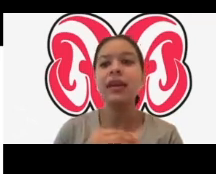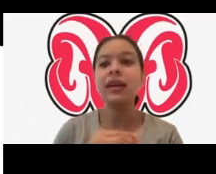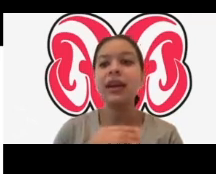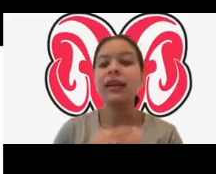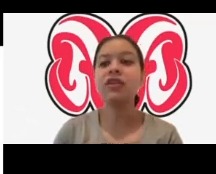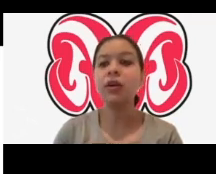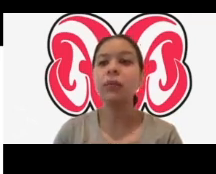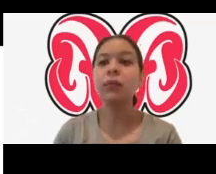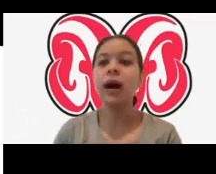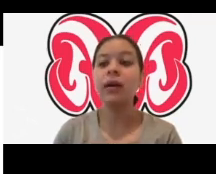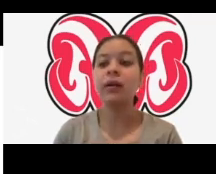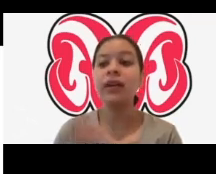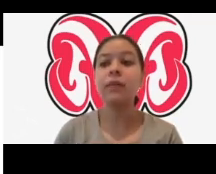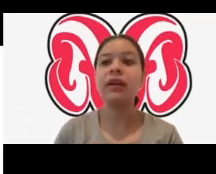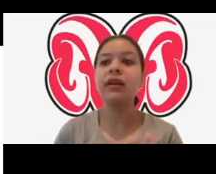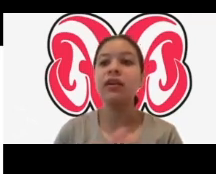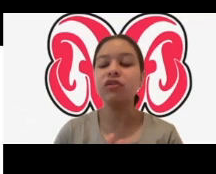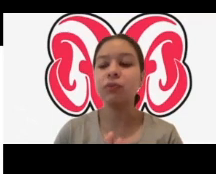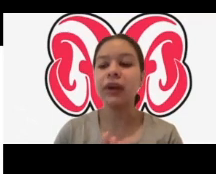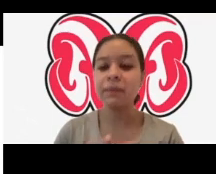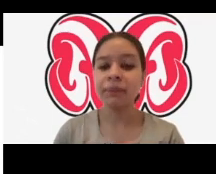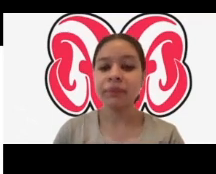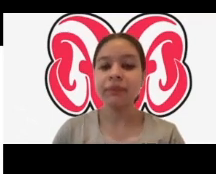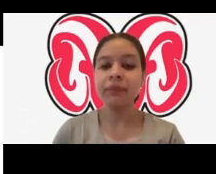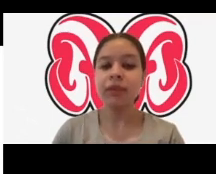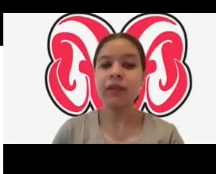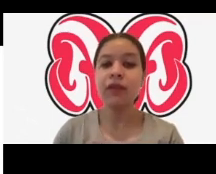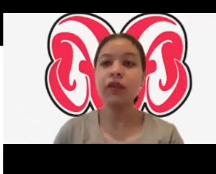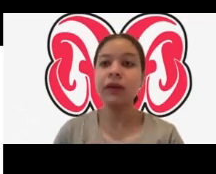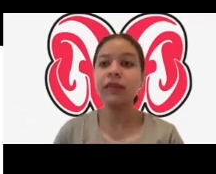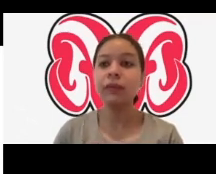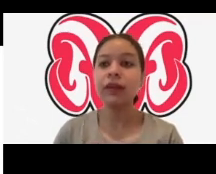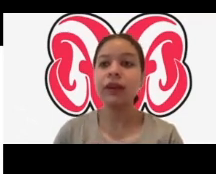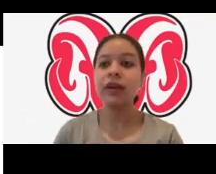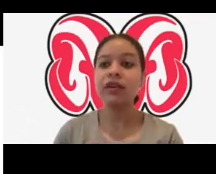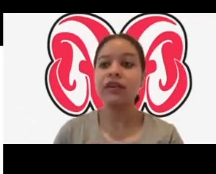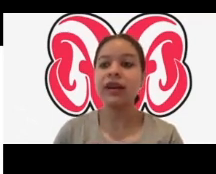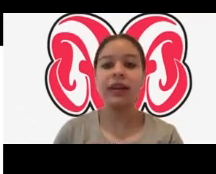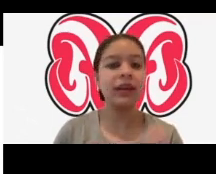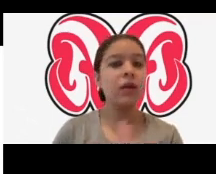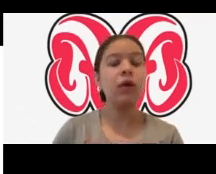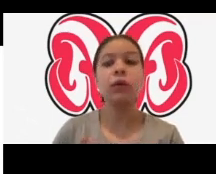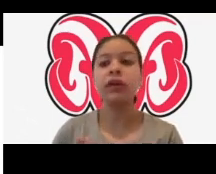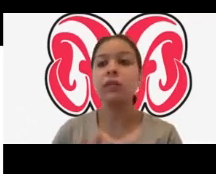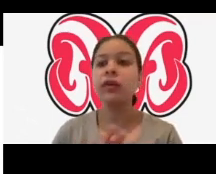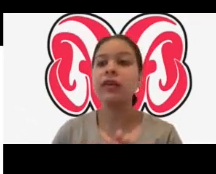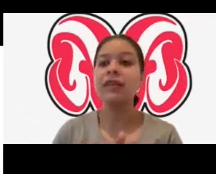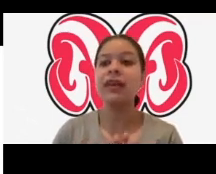and again, getting to know their opinion and their story. So they're the ones that really understand like what works and what doesn't.